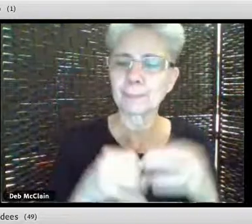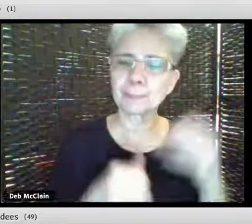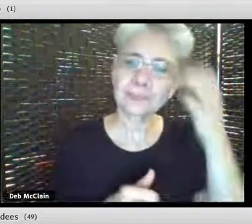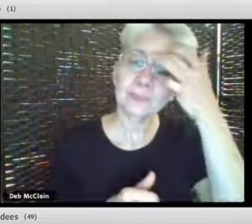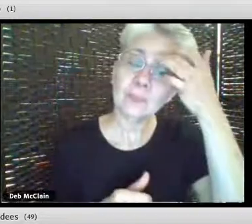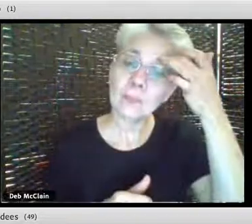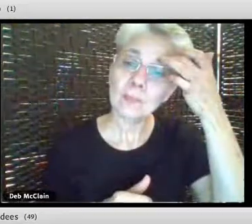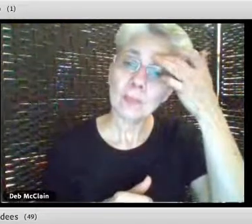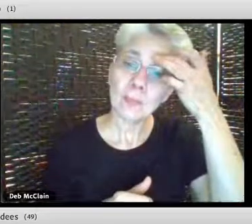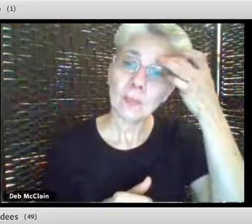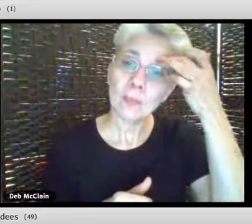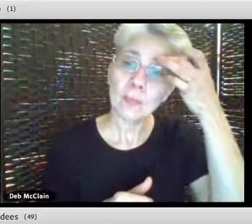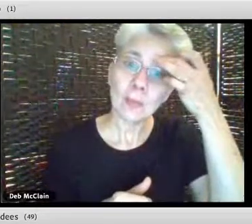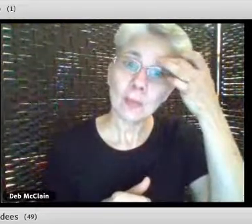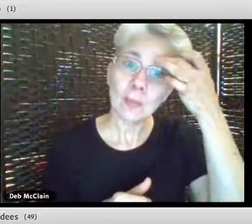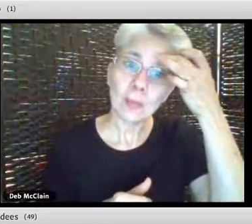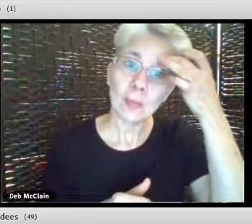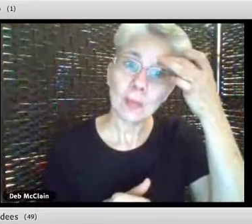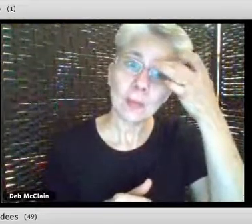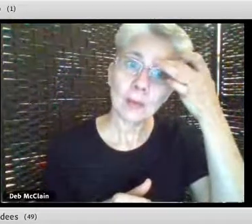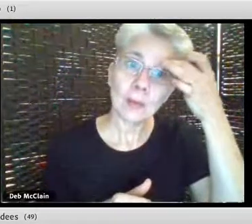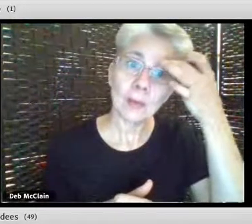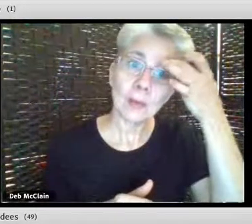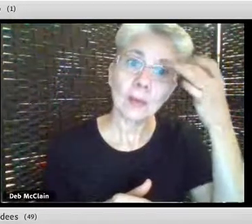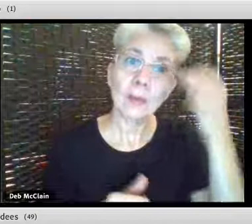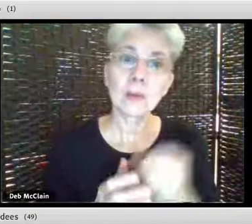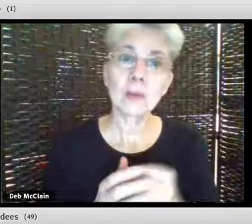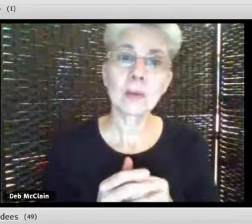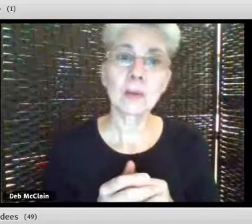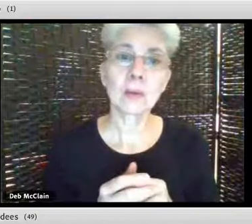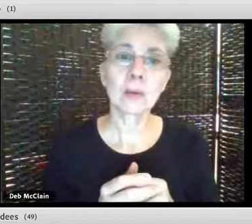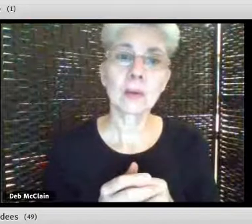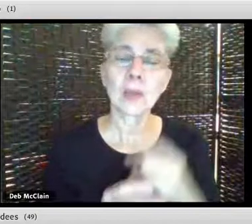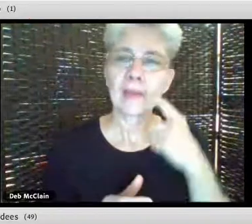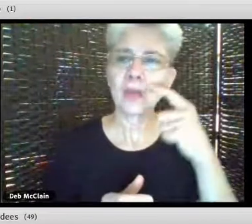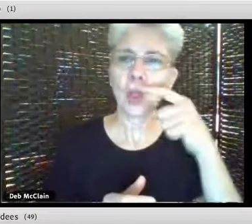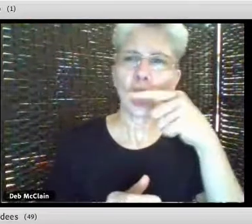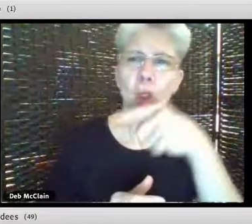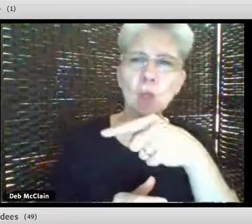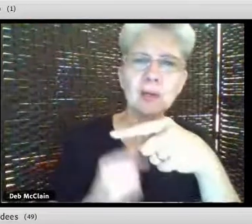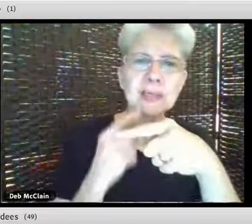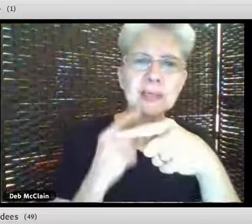but if you look down here, you can -- I'm sorry. If you look right here, it says can view.